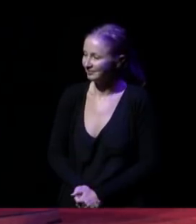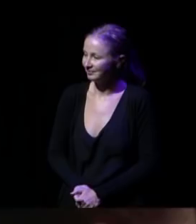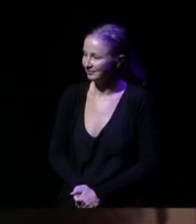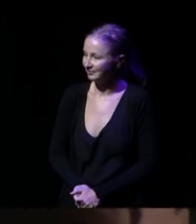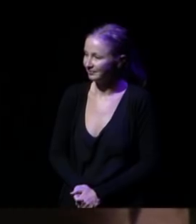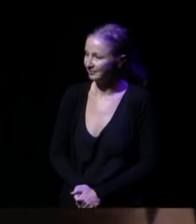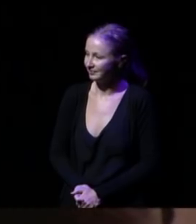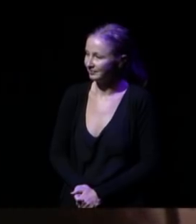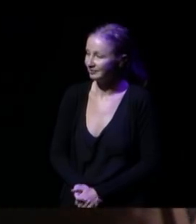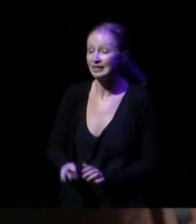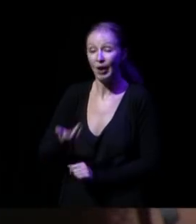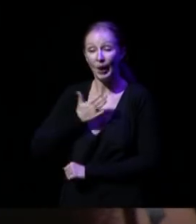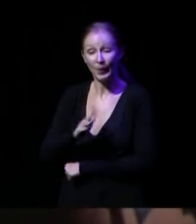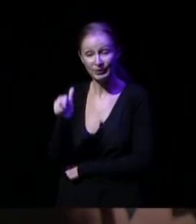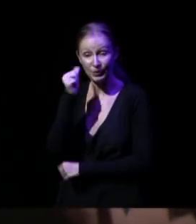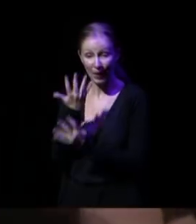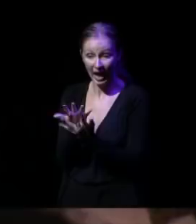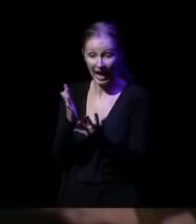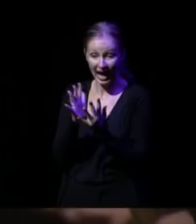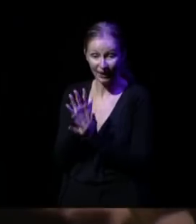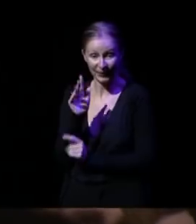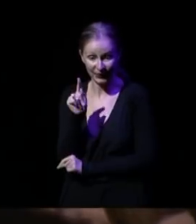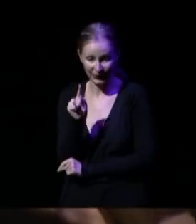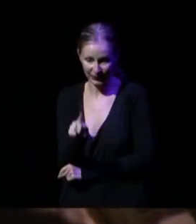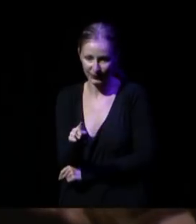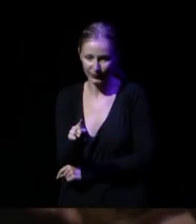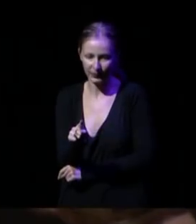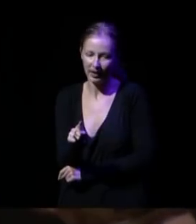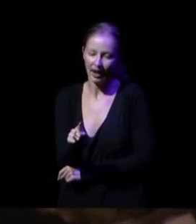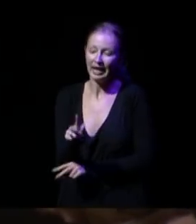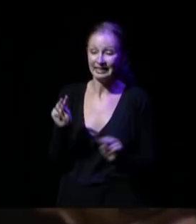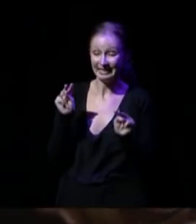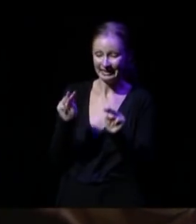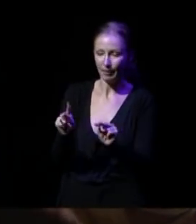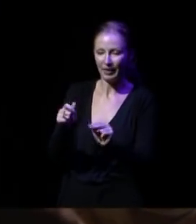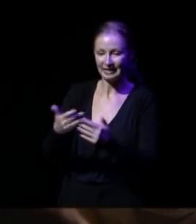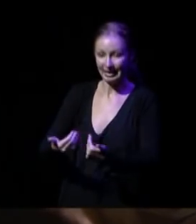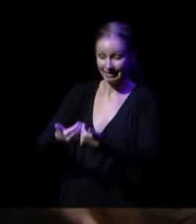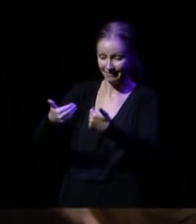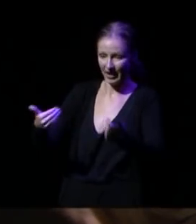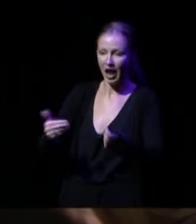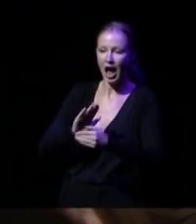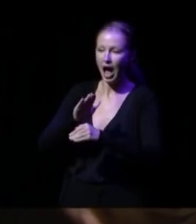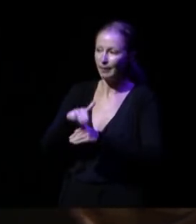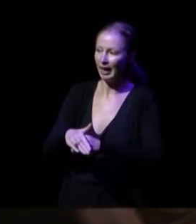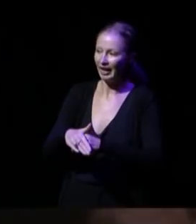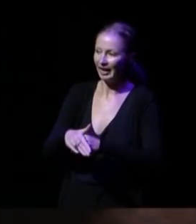I would like to know how you position something as divisive as the public presentation of the naked female body.